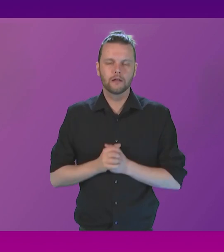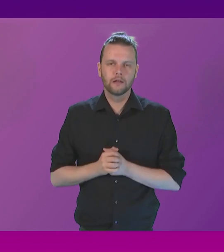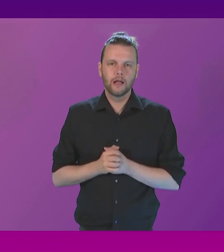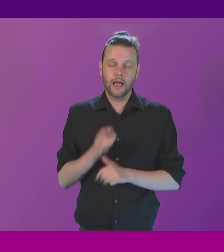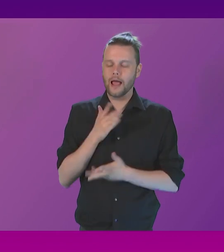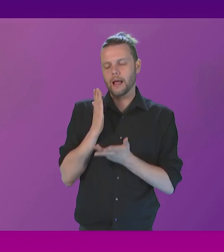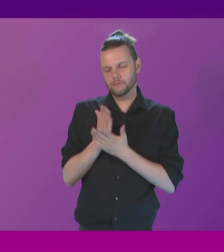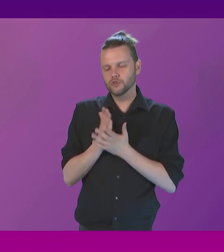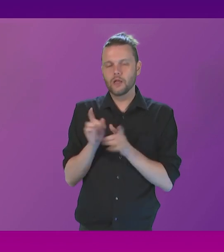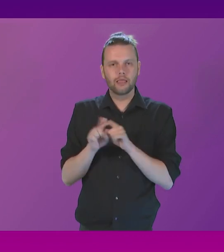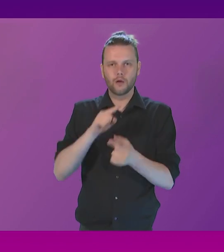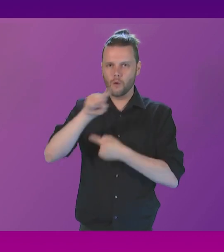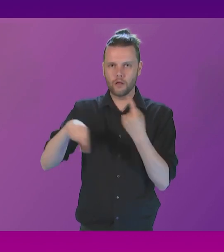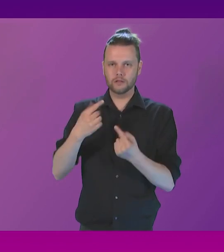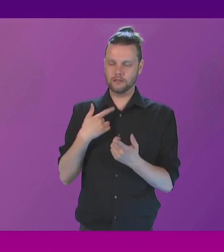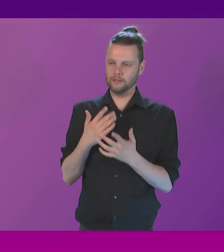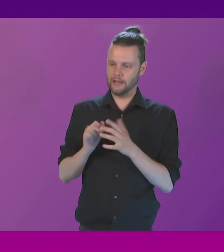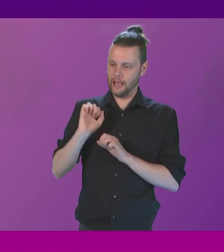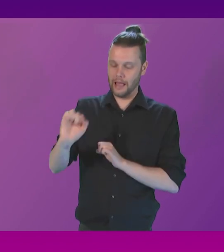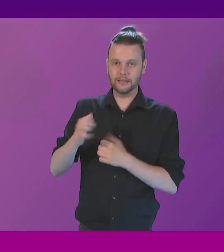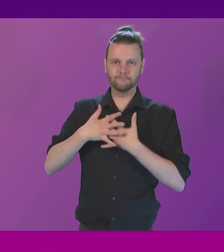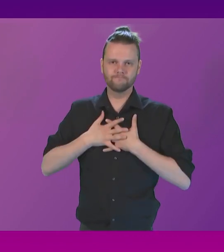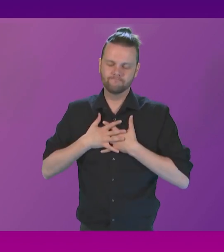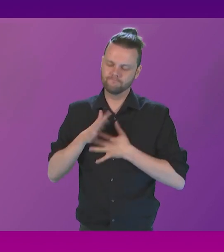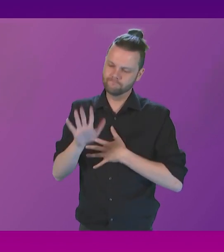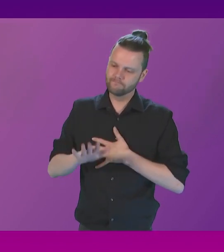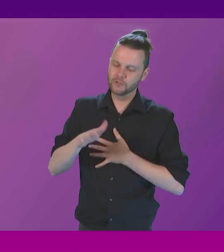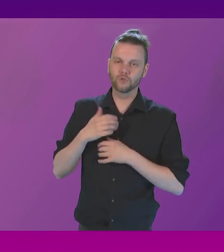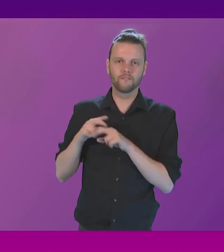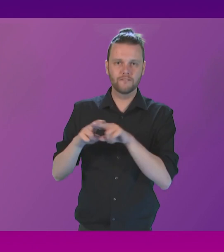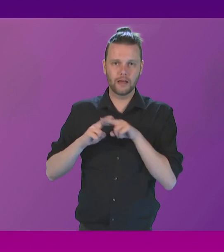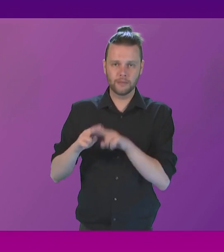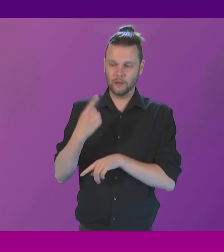we would all want to do—extend his condolences to this grieving family, who need privacy,